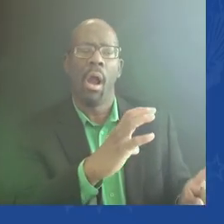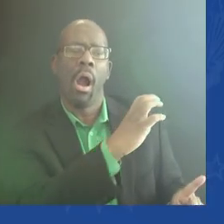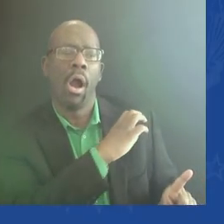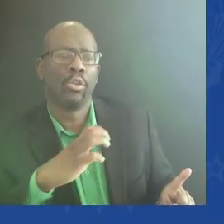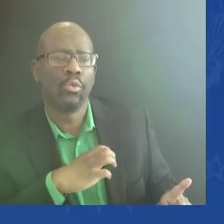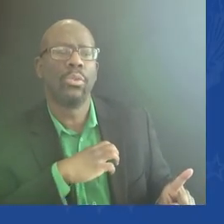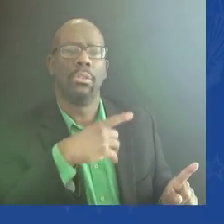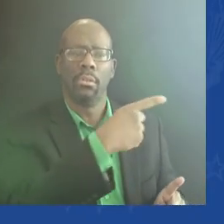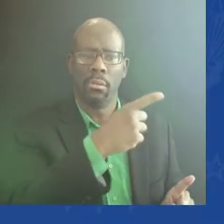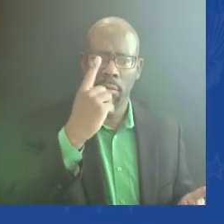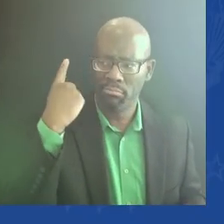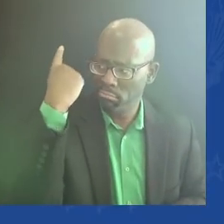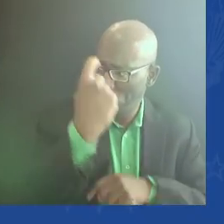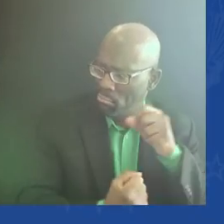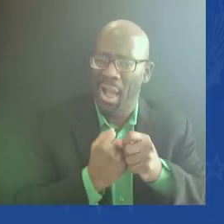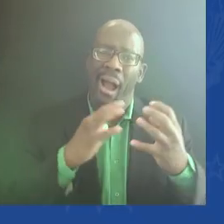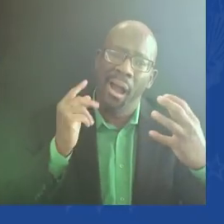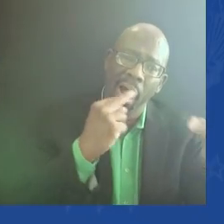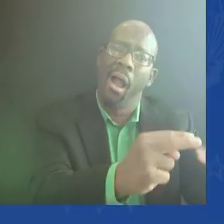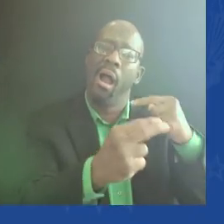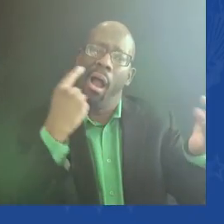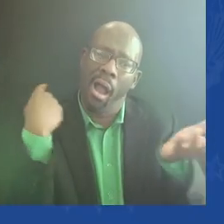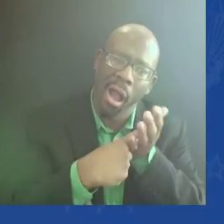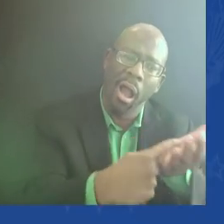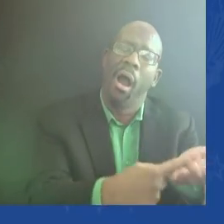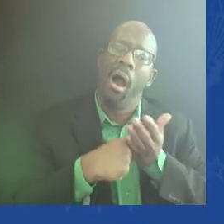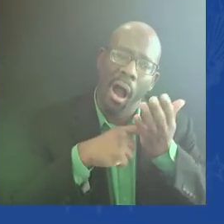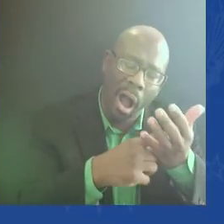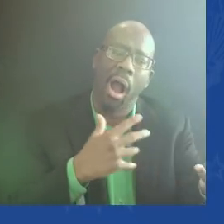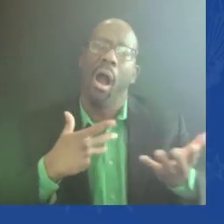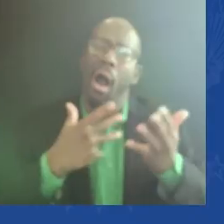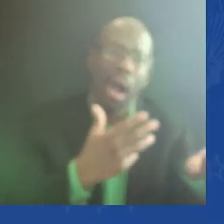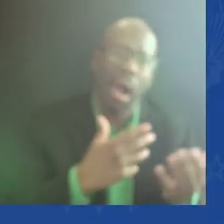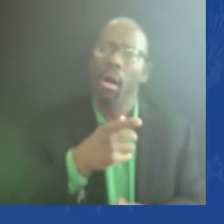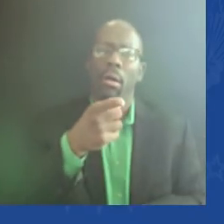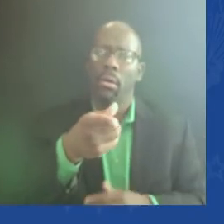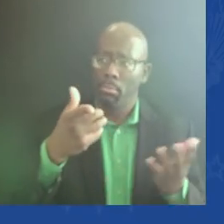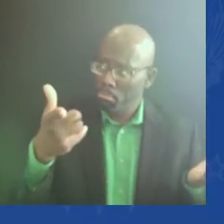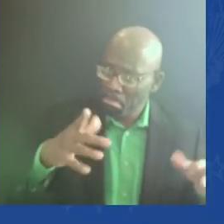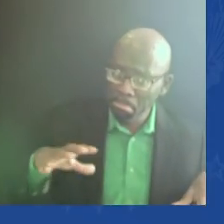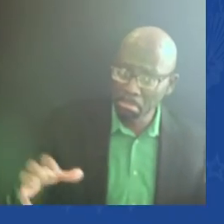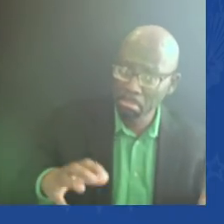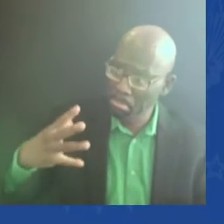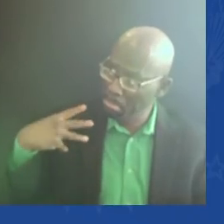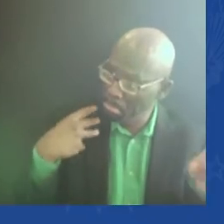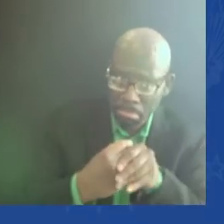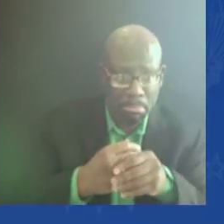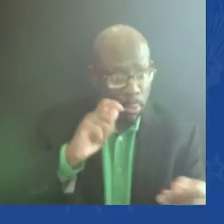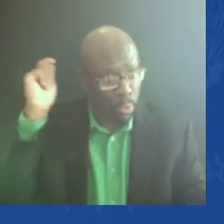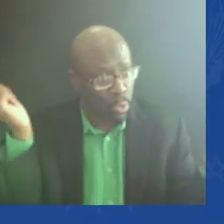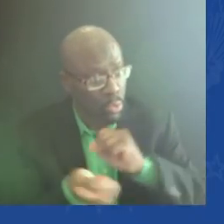What -- and you have done a lot in your year in office to try to turn the page on the last administration. But we've seen how presidents can turn the page